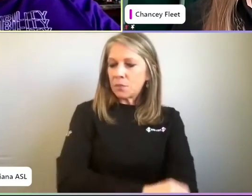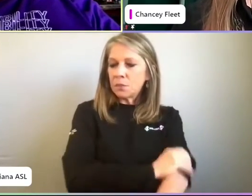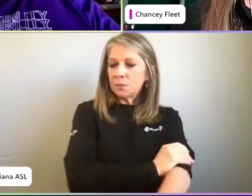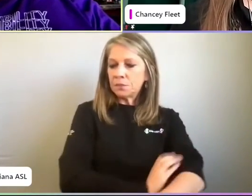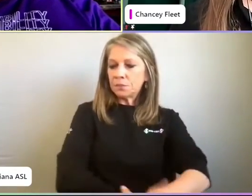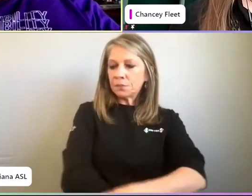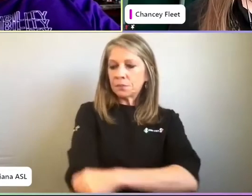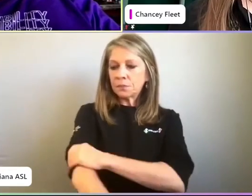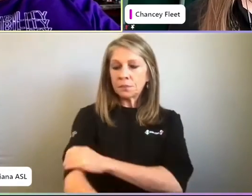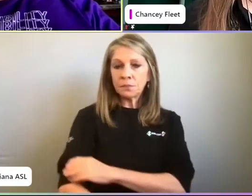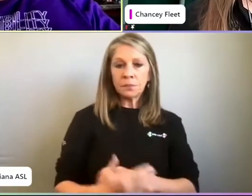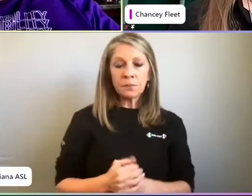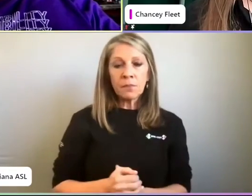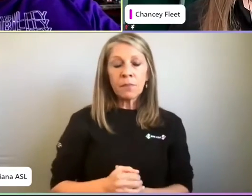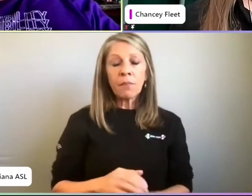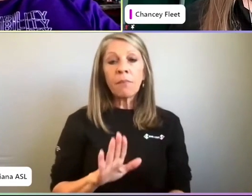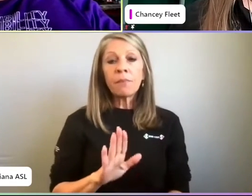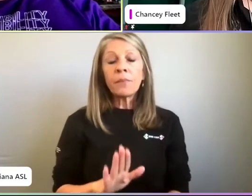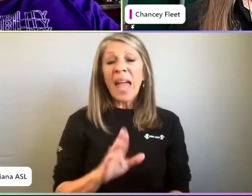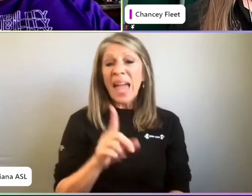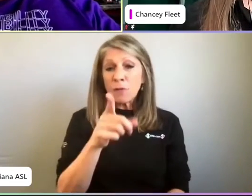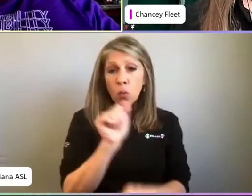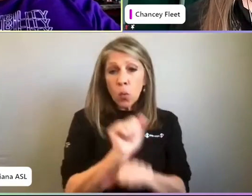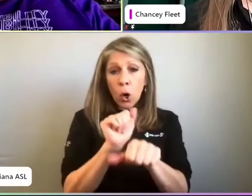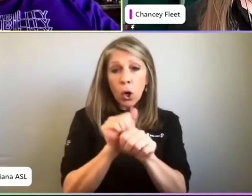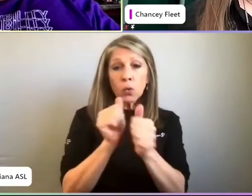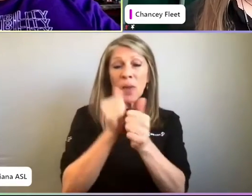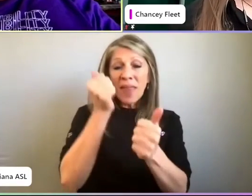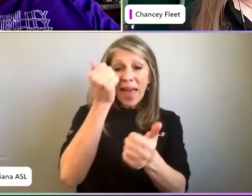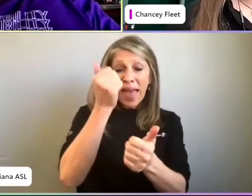world, so please come visit us and don't be a stranger.